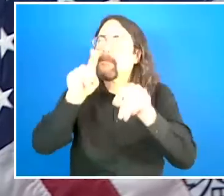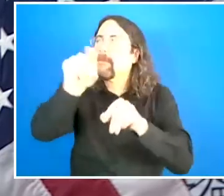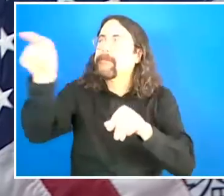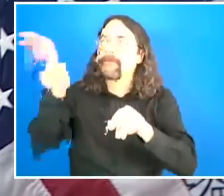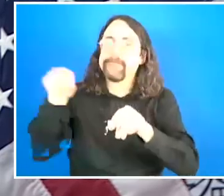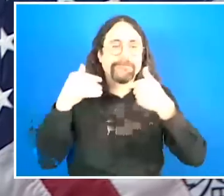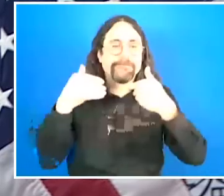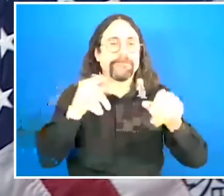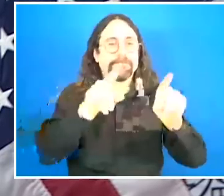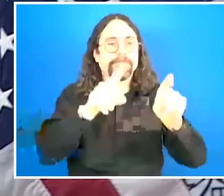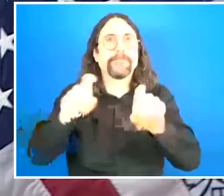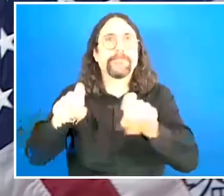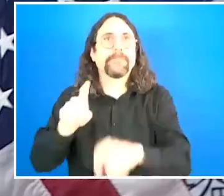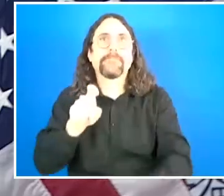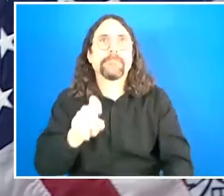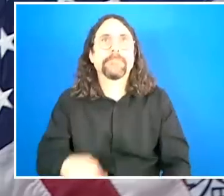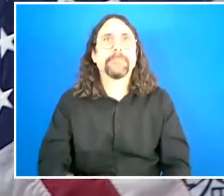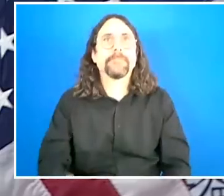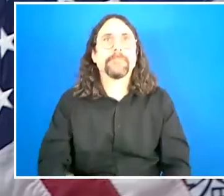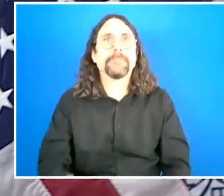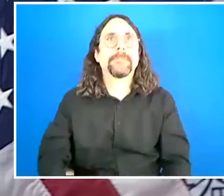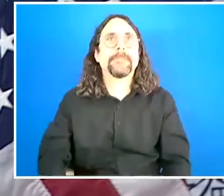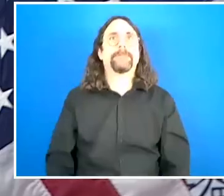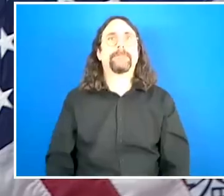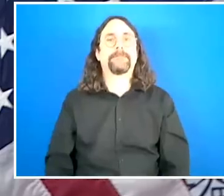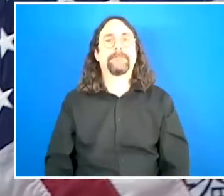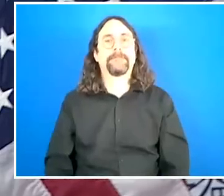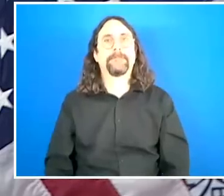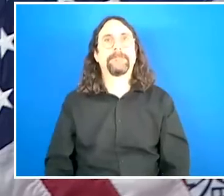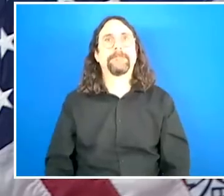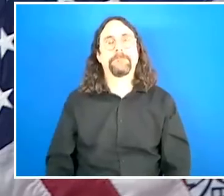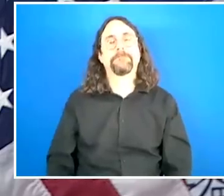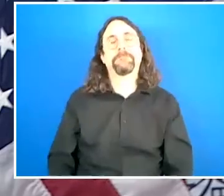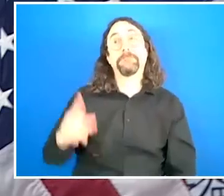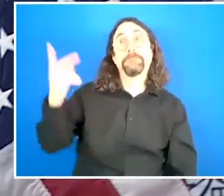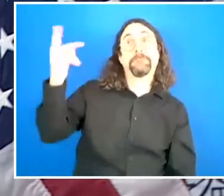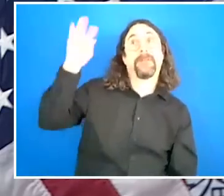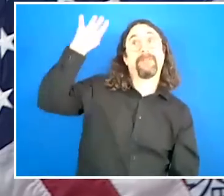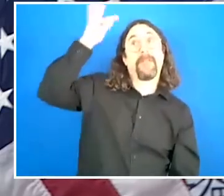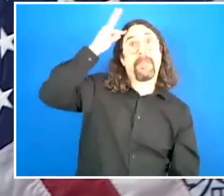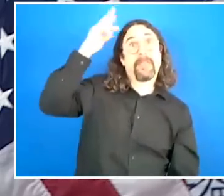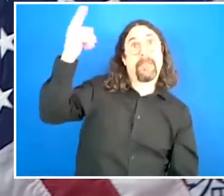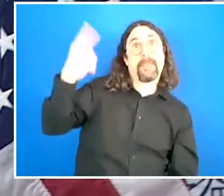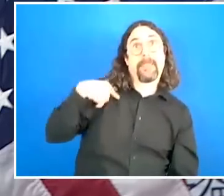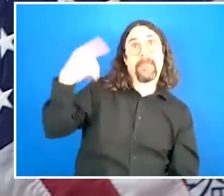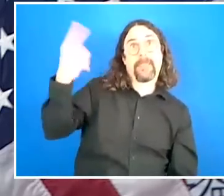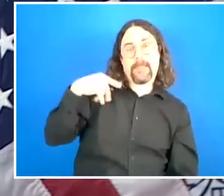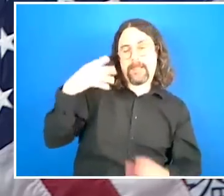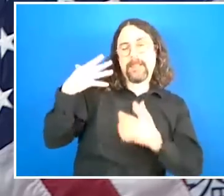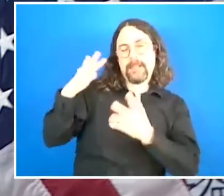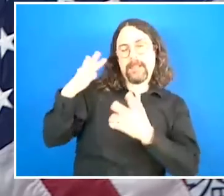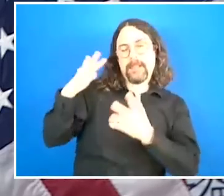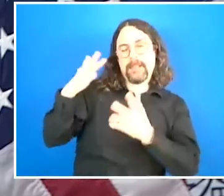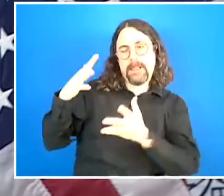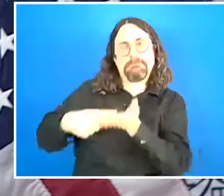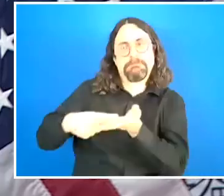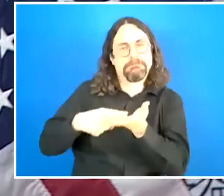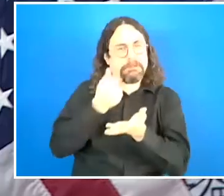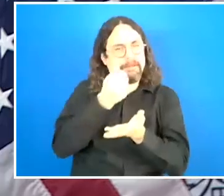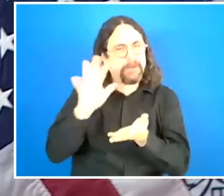THERE'S BEEN A NUMBER OF DISCUSSIONS WITH THE FEDERAL GOVERNMENT ON THE QUESTION OF TESTING T SOAY THE LEAST. I HAVE HADT HE CONVERSATION